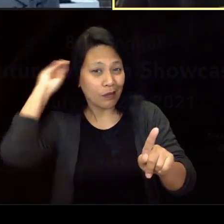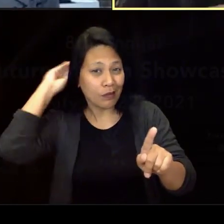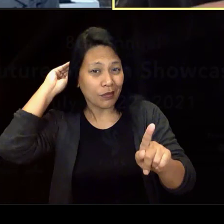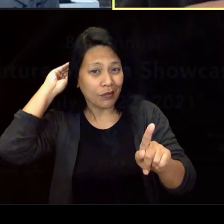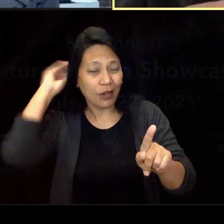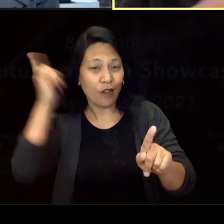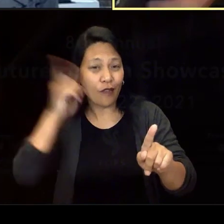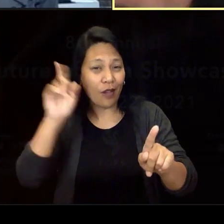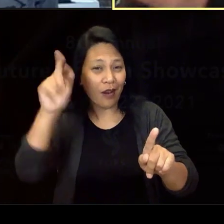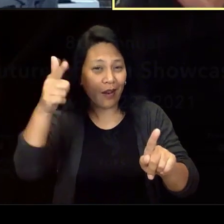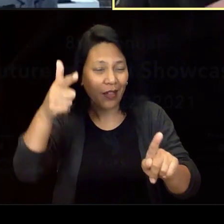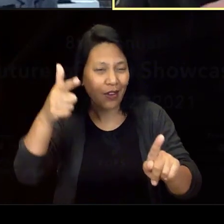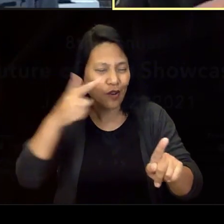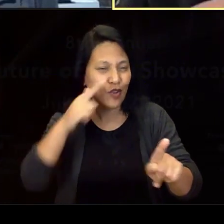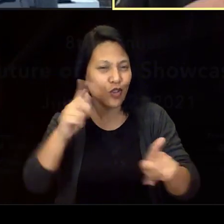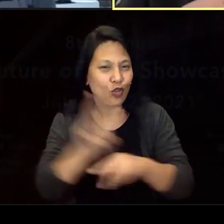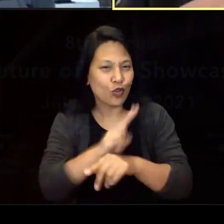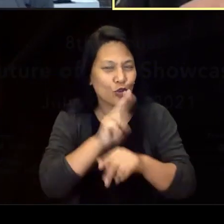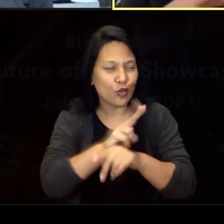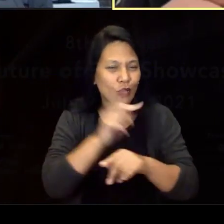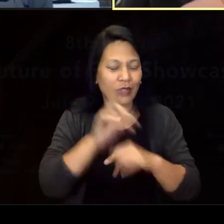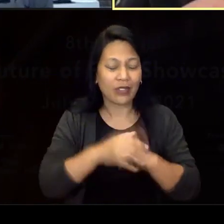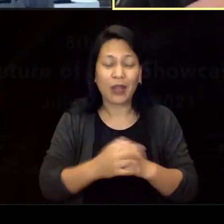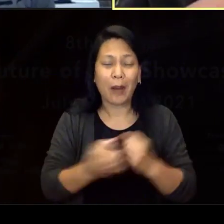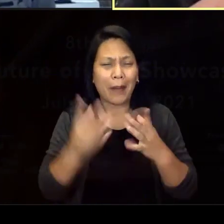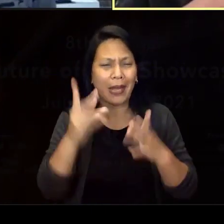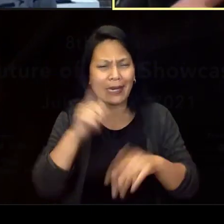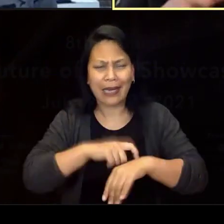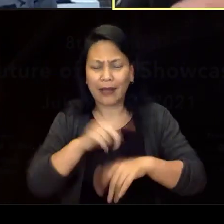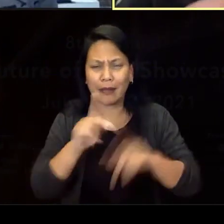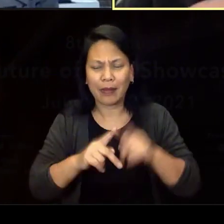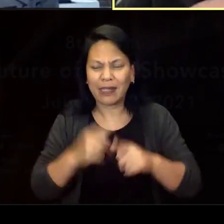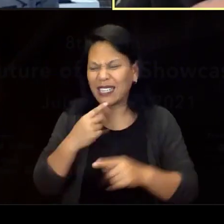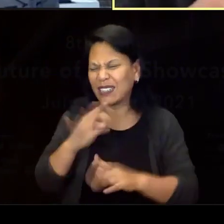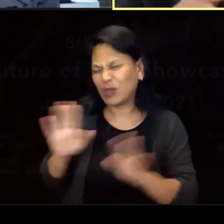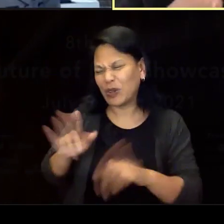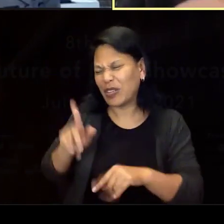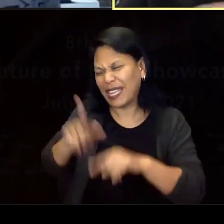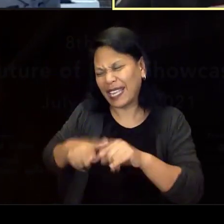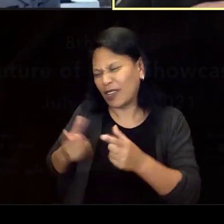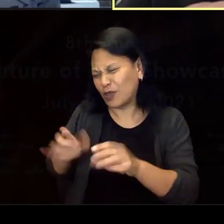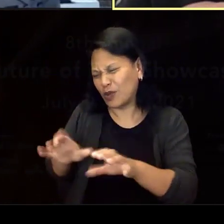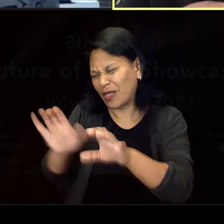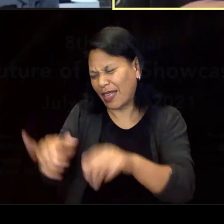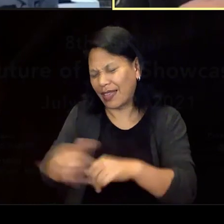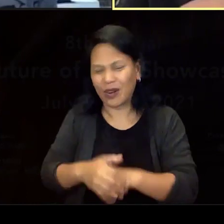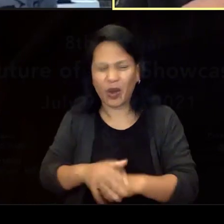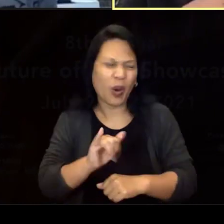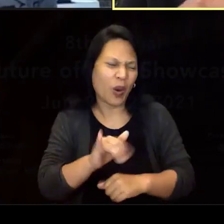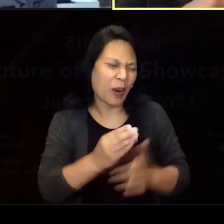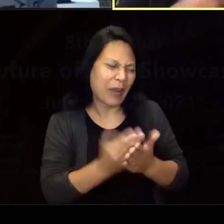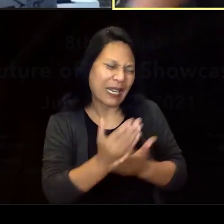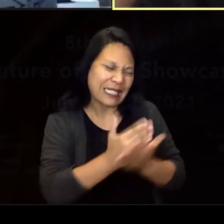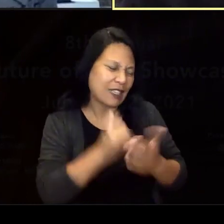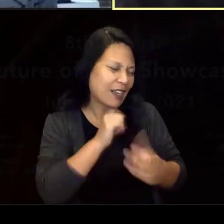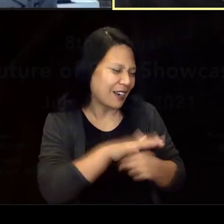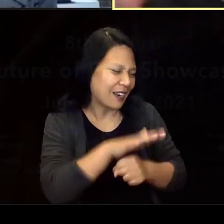Because the amount of times I got told, like, I can't do this, or I'm not going to make a living or XYZ or I can't do both.